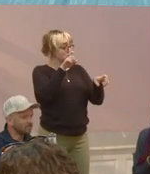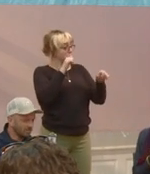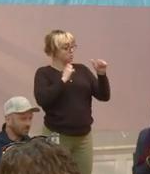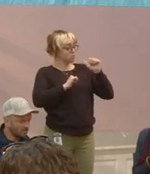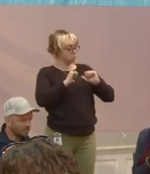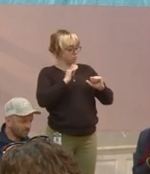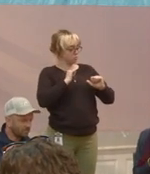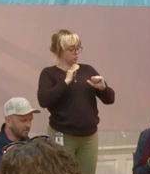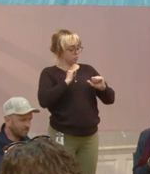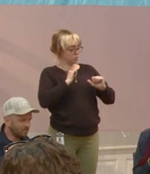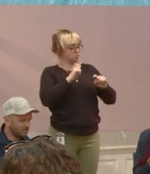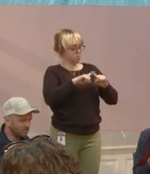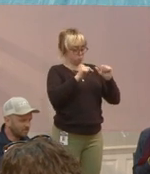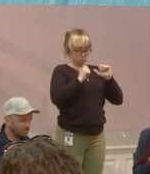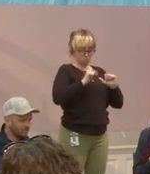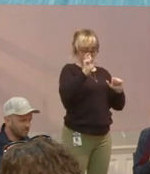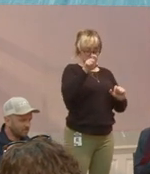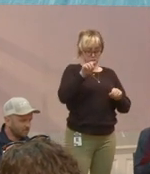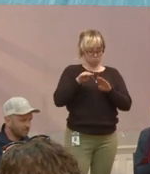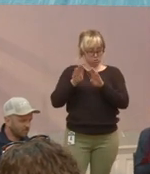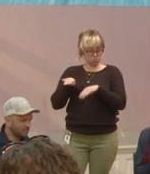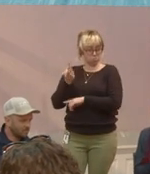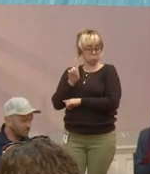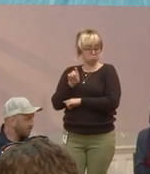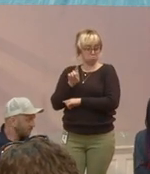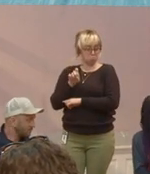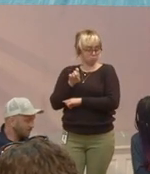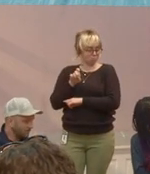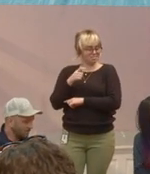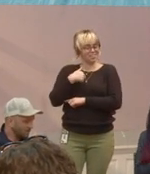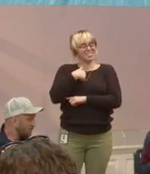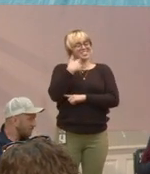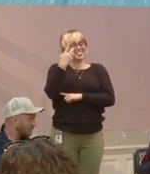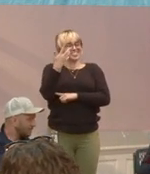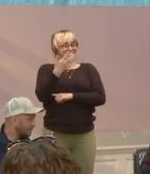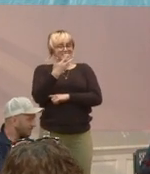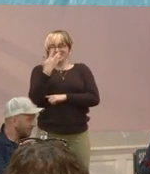performance making the museum? And I think it's time for us to